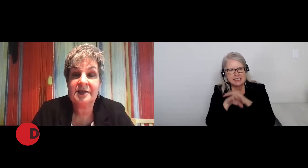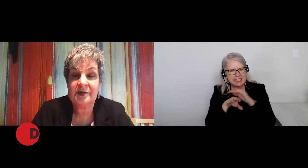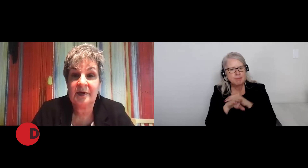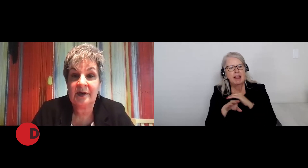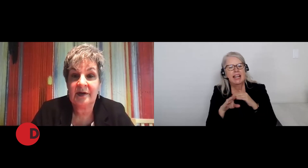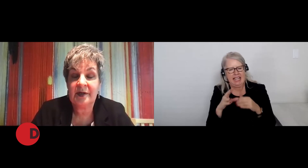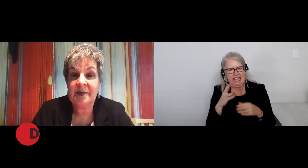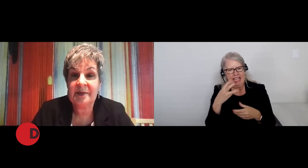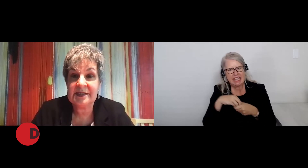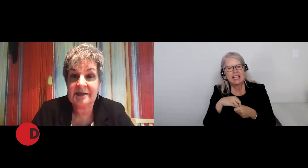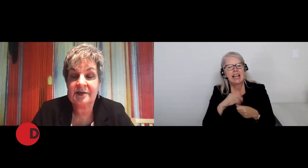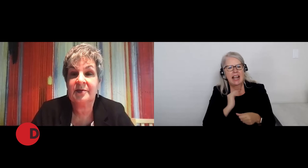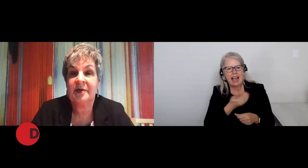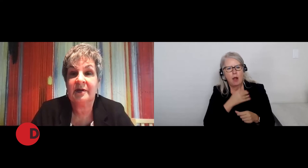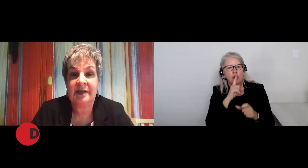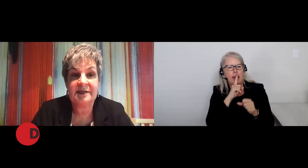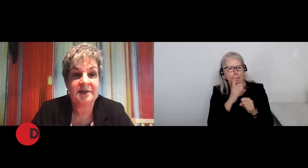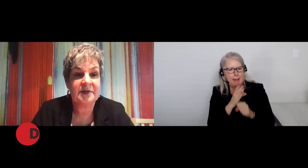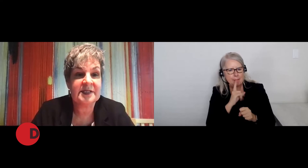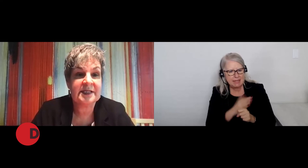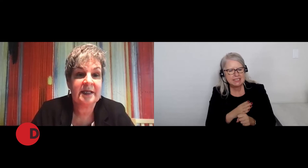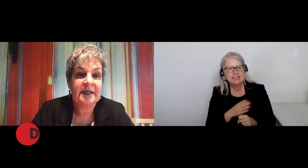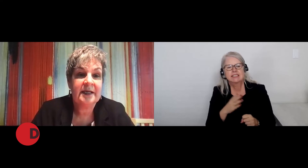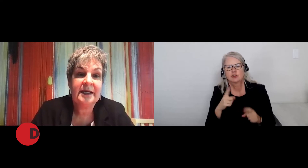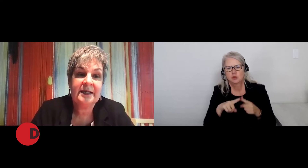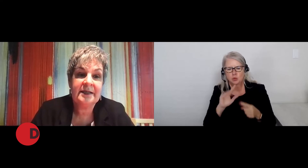We incorporated accessibility in our commitments